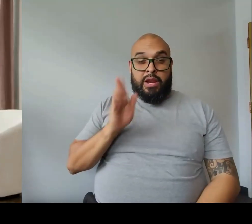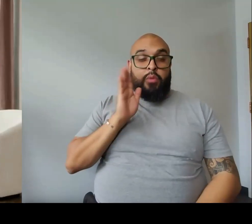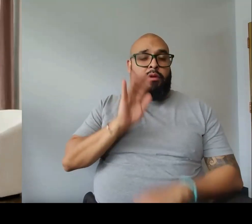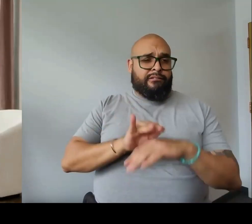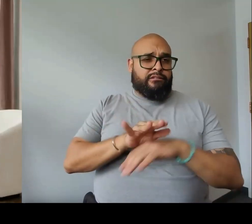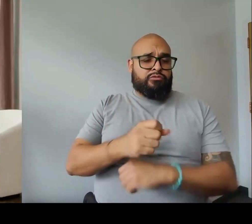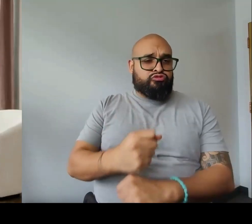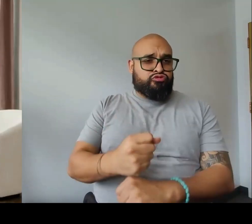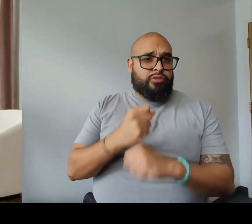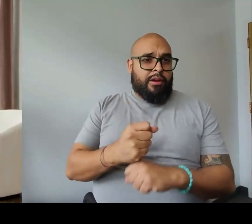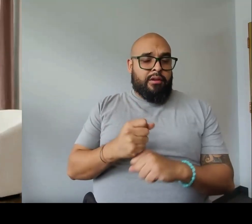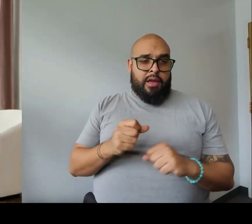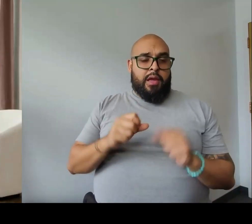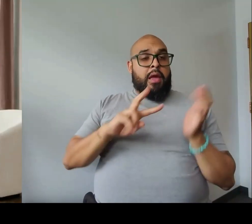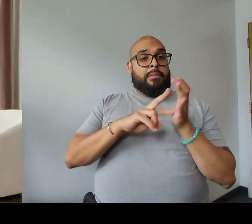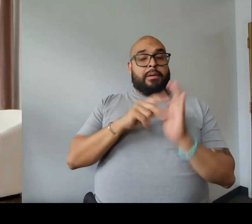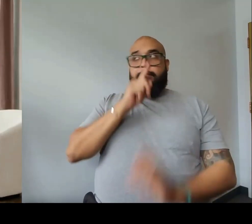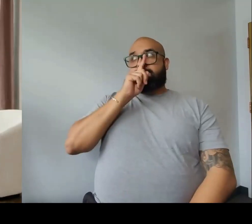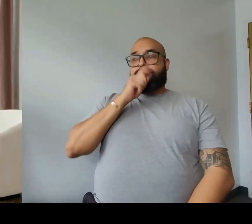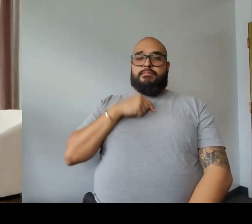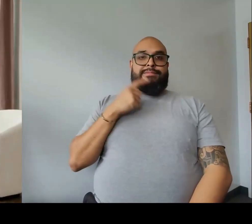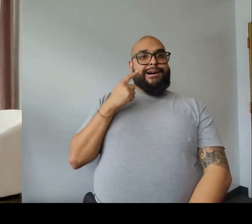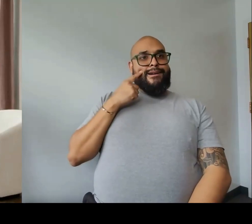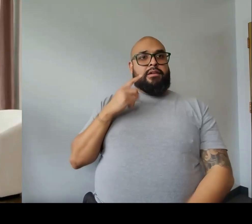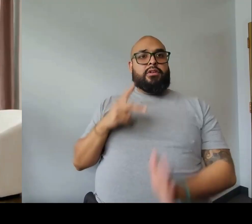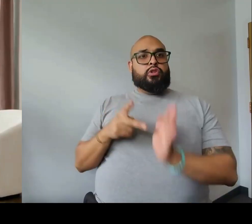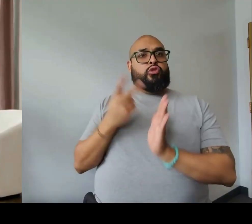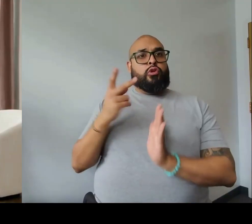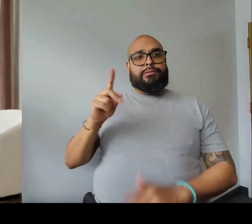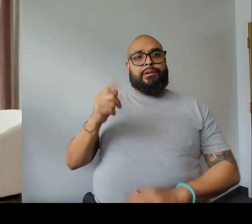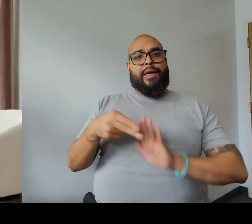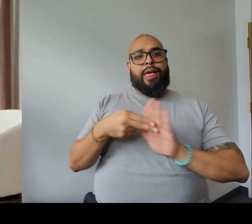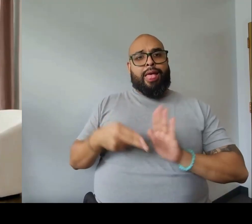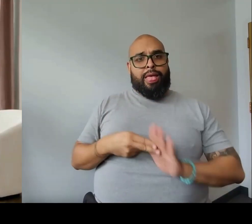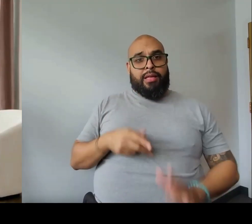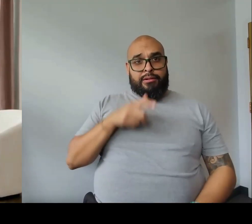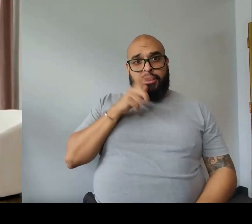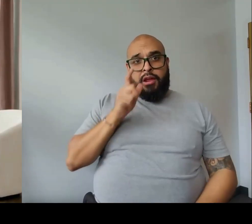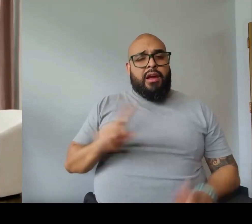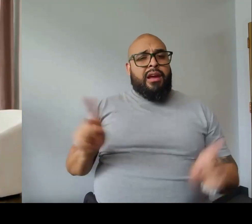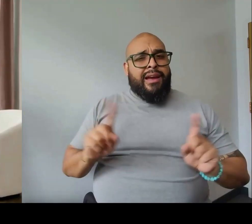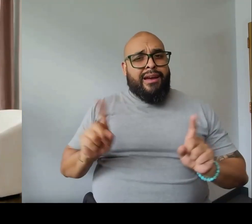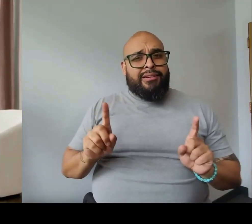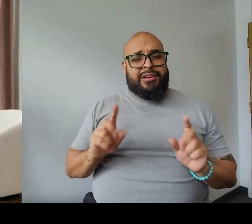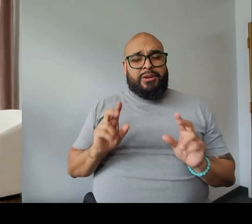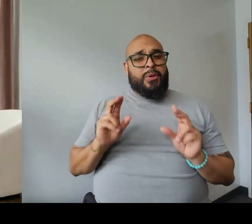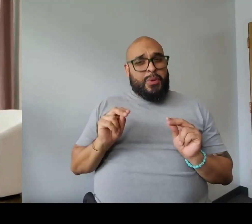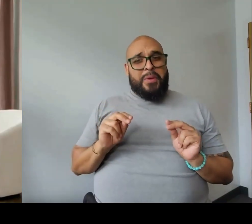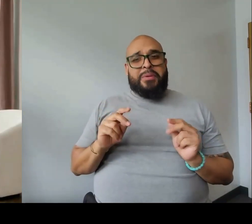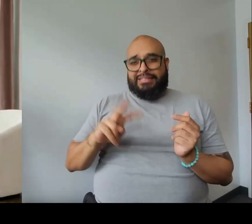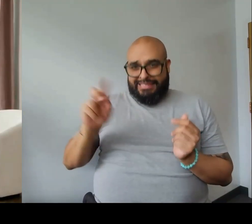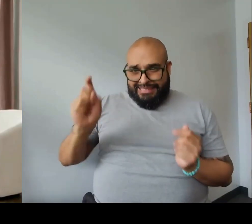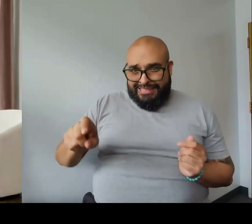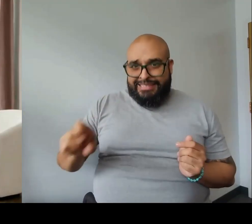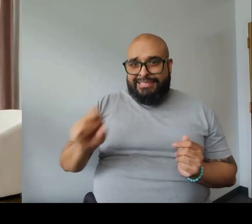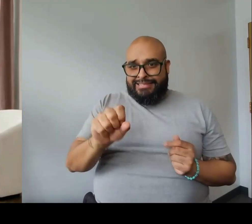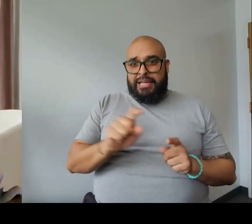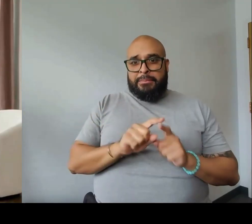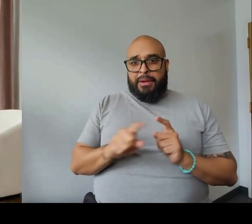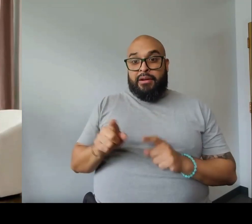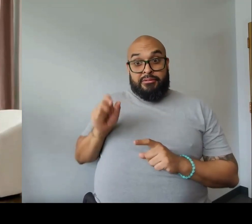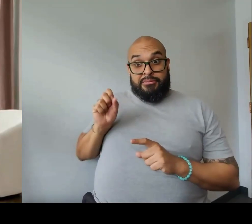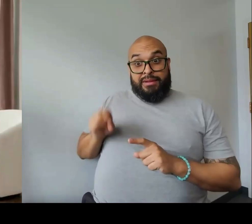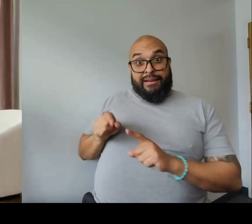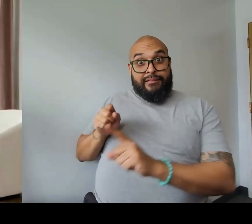I'm not saying that to say that I think the dual diagnosis isn't necessary if it's, you know, if that can actually be, you know,